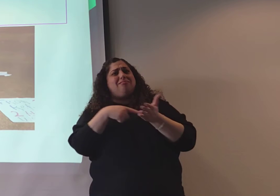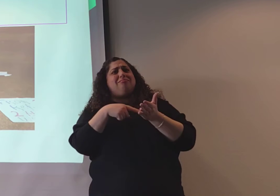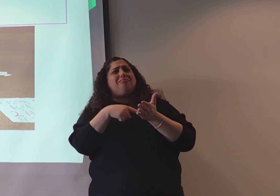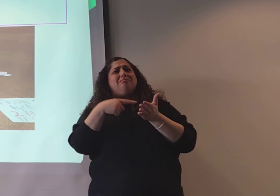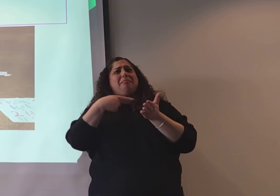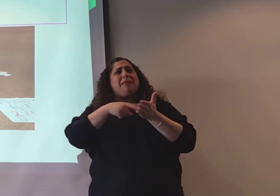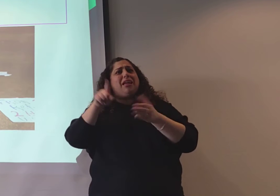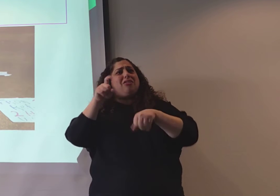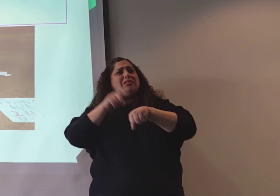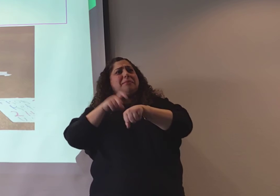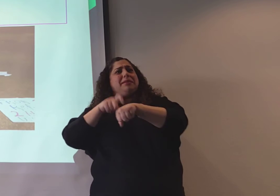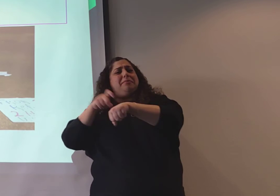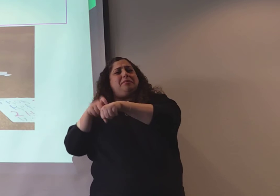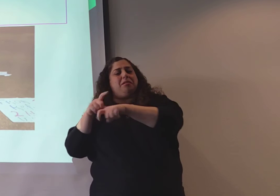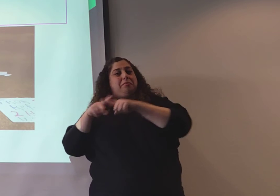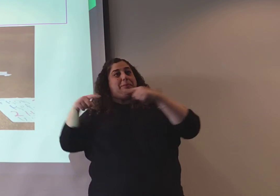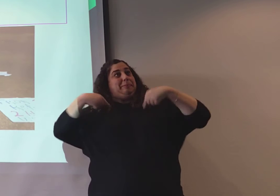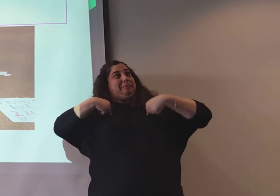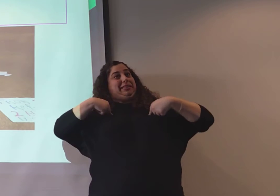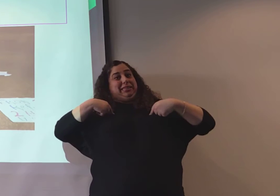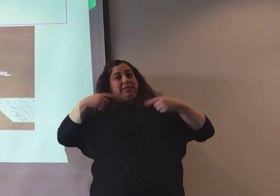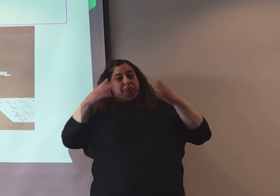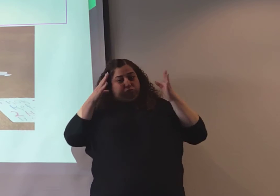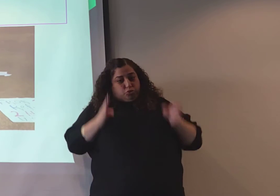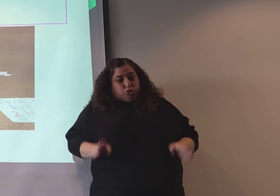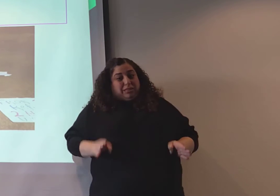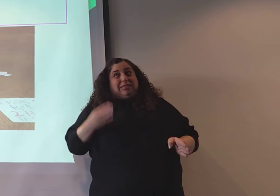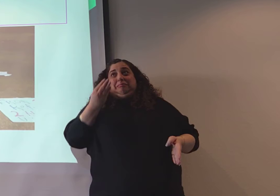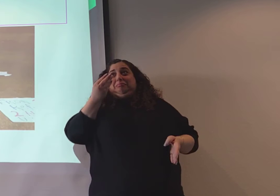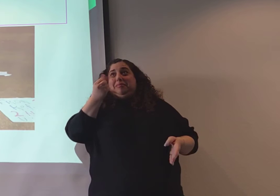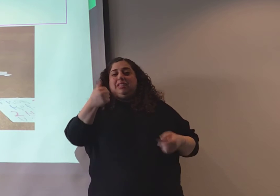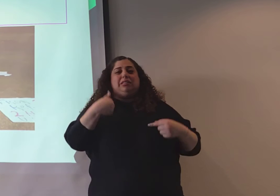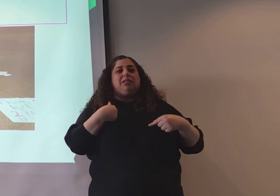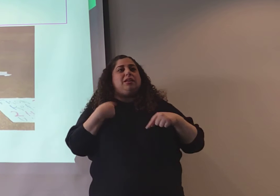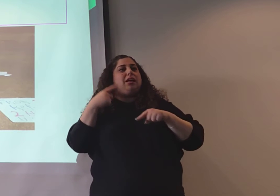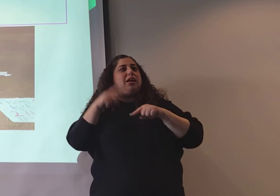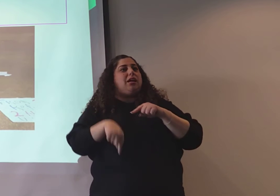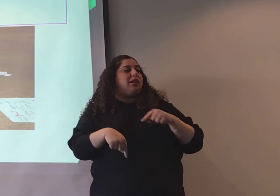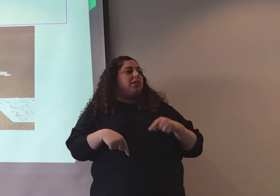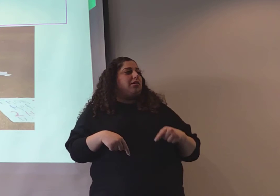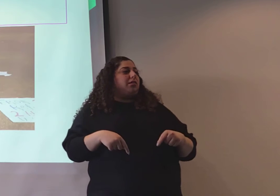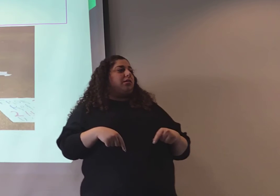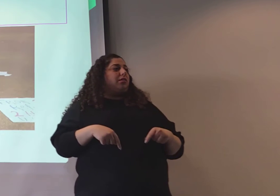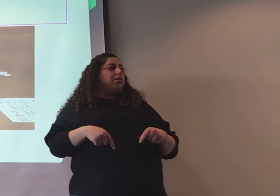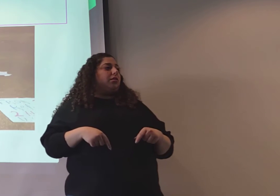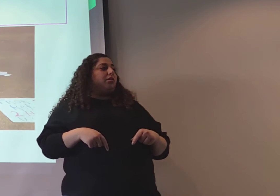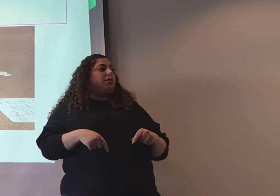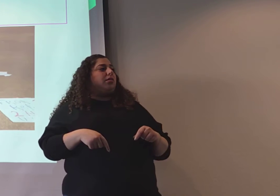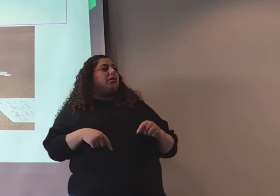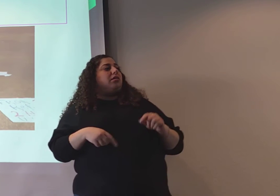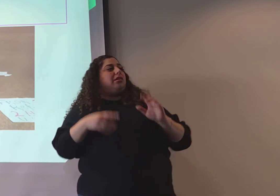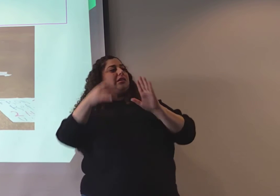If the section eight housing something, or like, if they're still paying for it can he still be evicted.